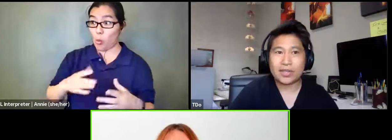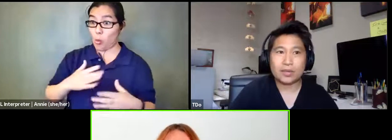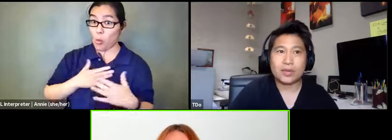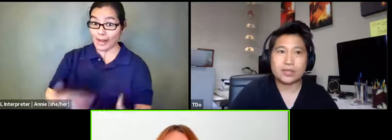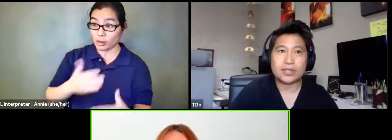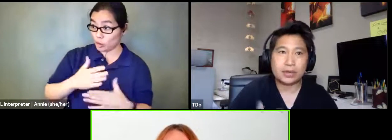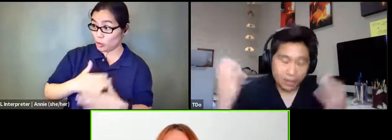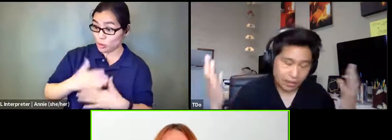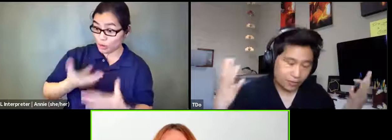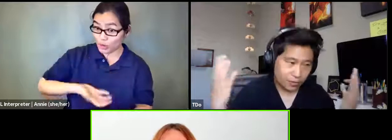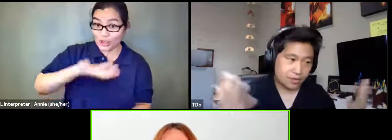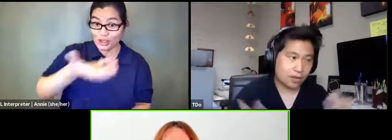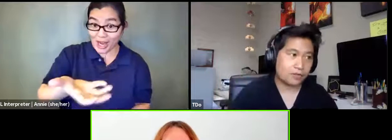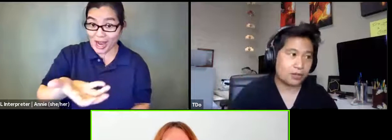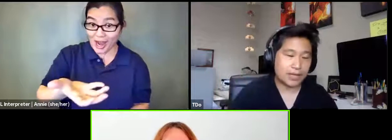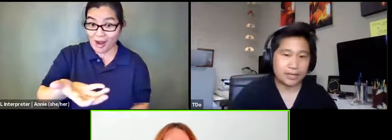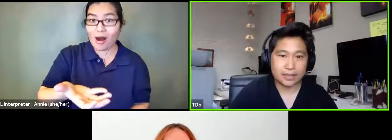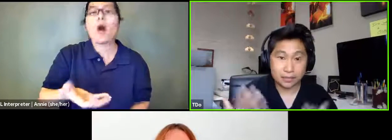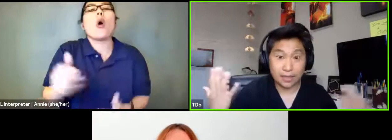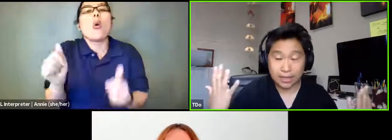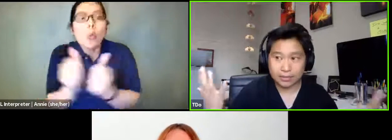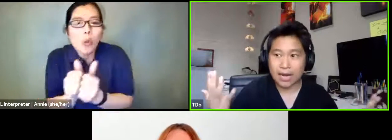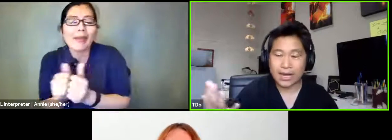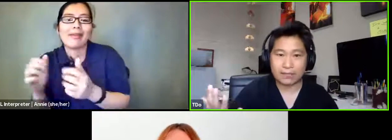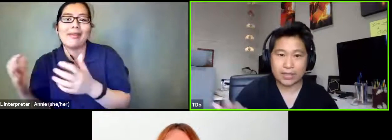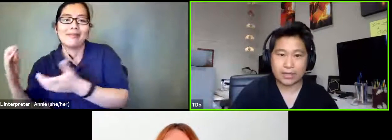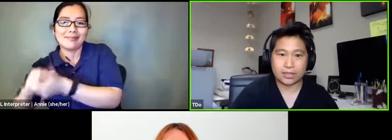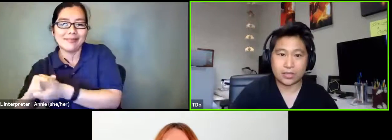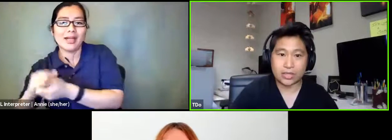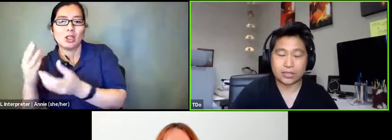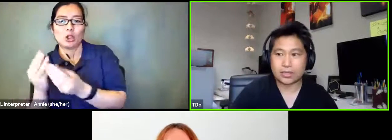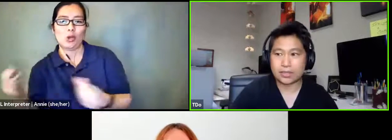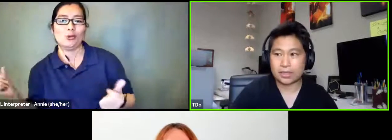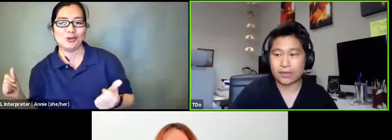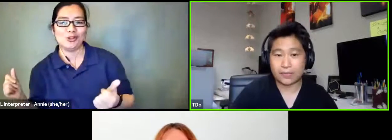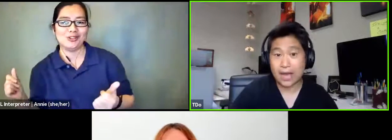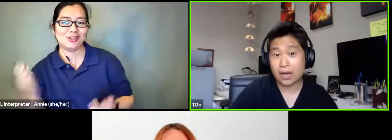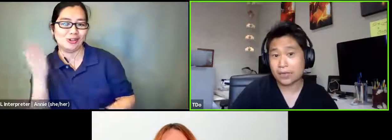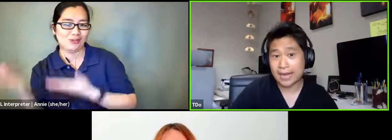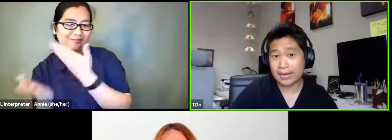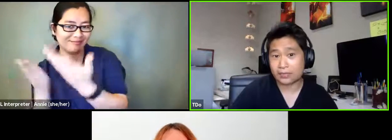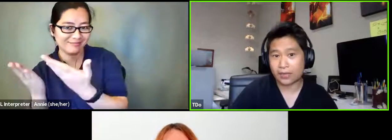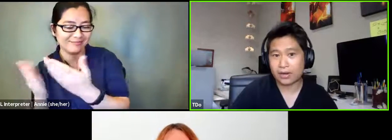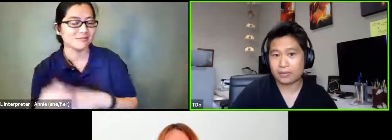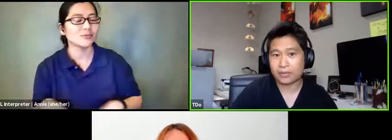can't go in and say everything is awful and not have any suggestions of how to ask for help.